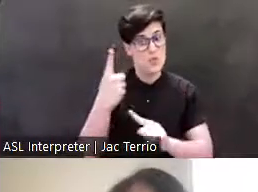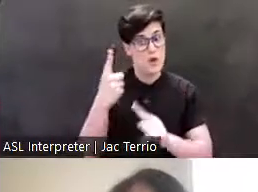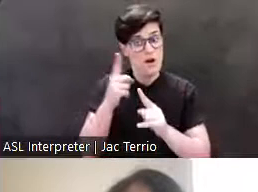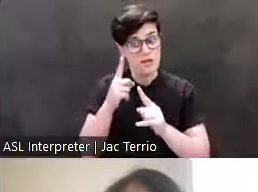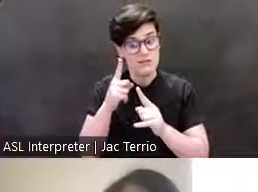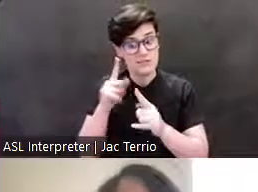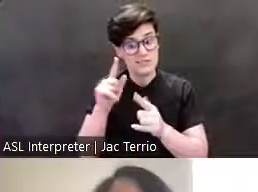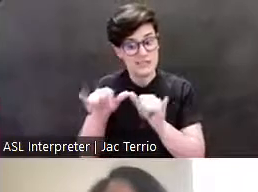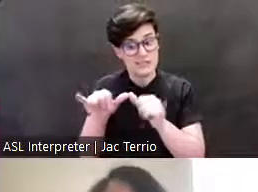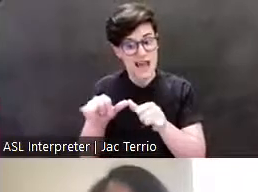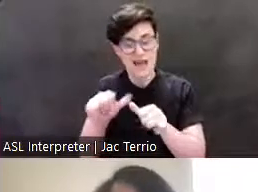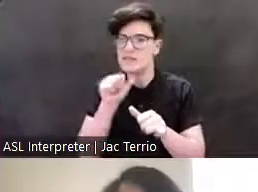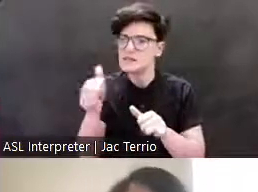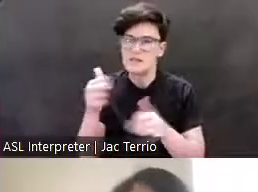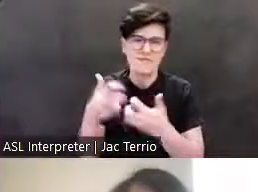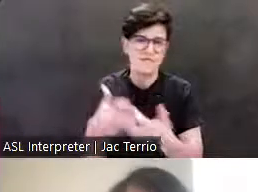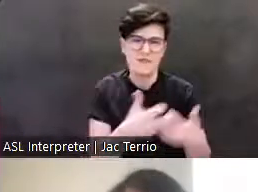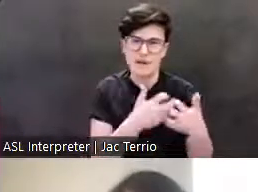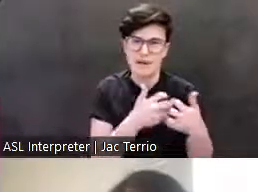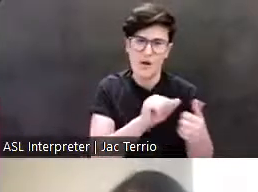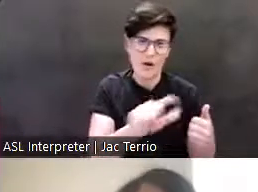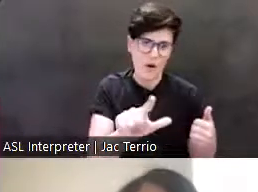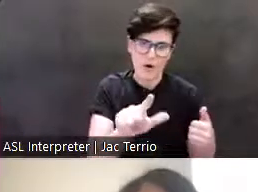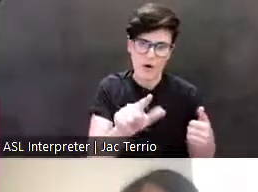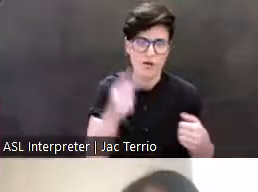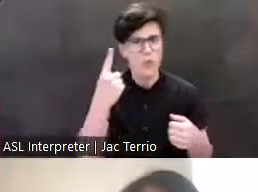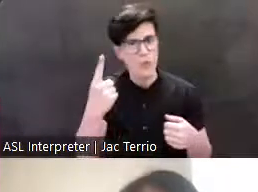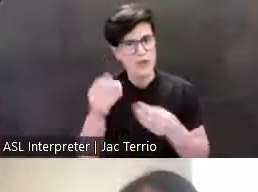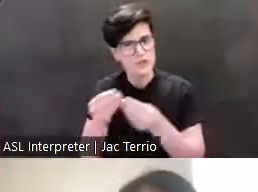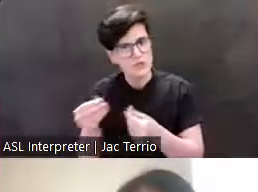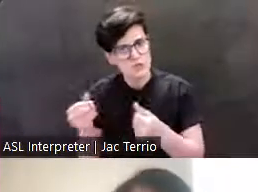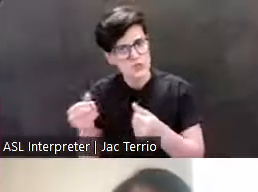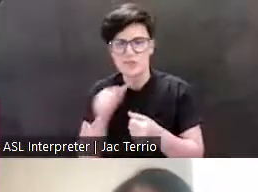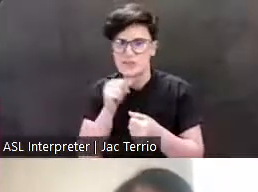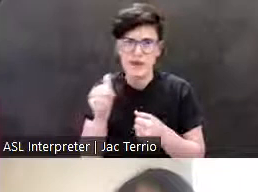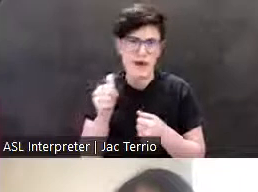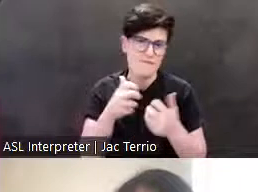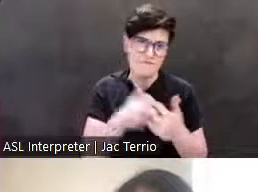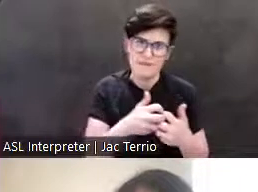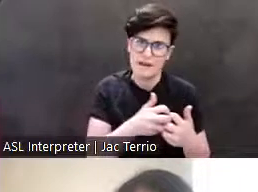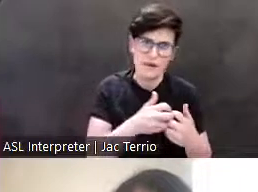These are just examples I am giving you of possible reasonable accommodations in terms